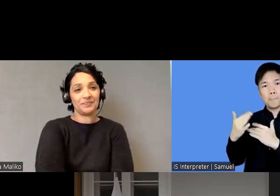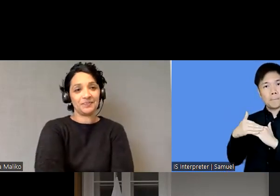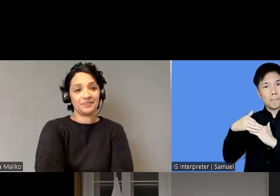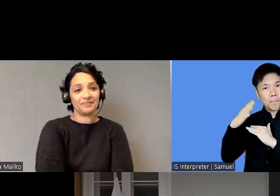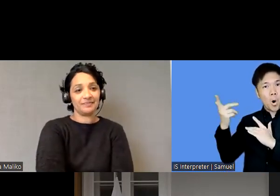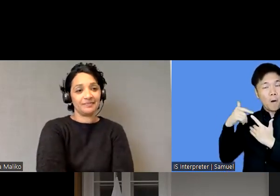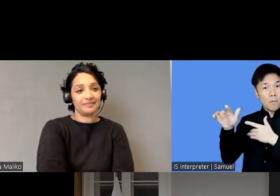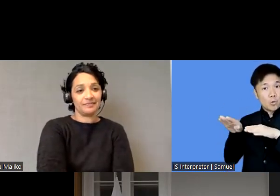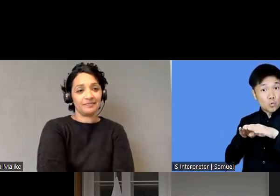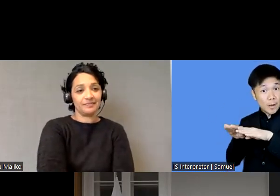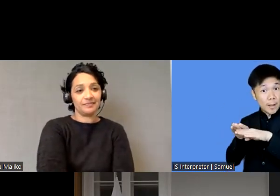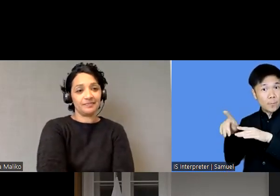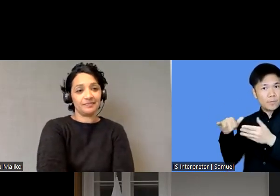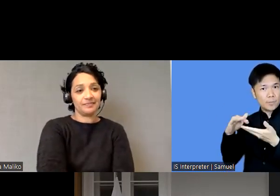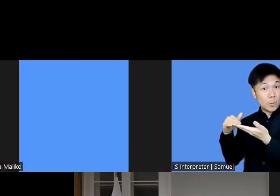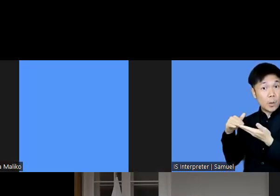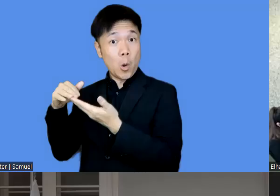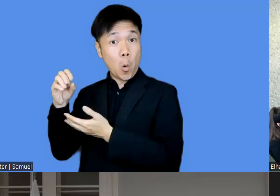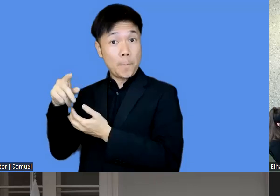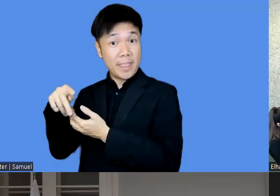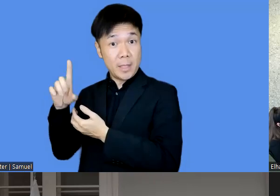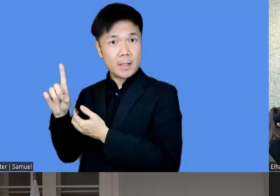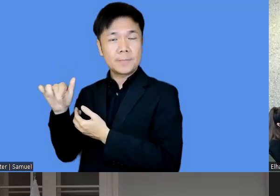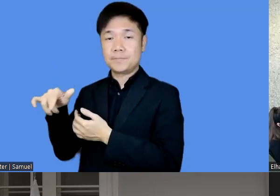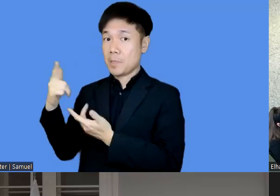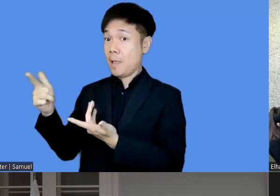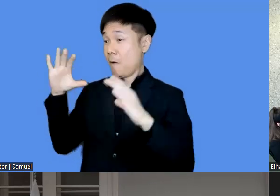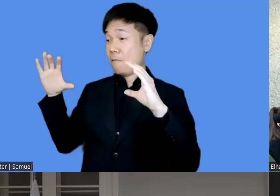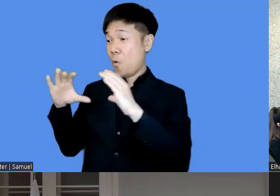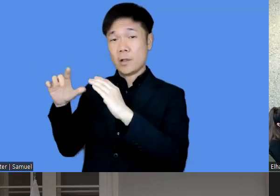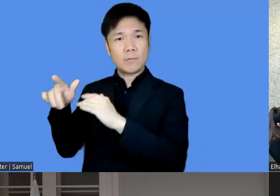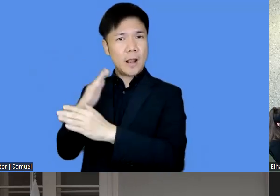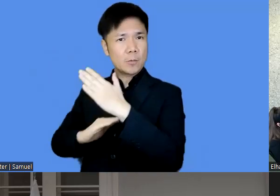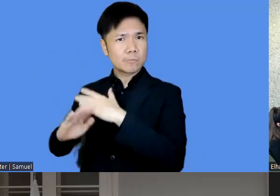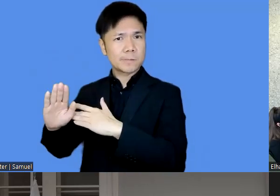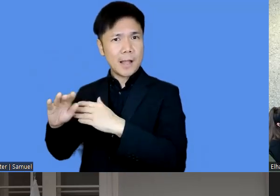of organisations with persons with disabilities on the particular harm, risks and needs of